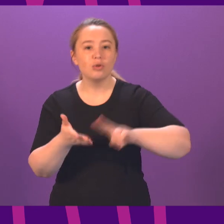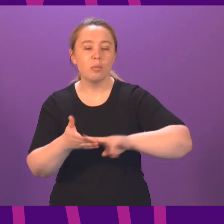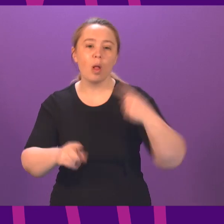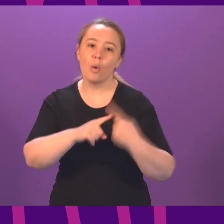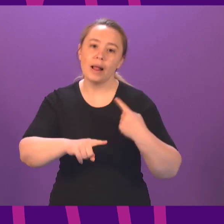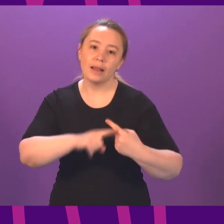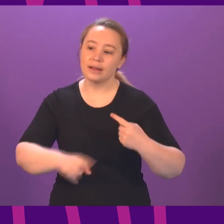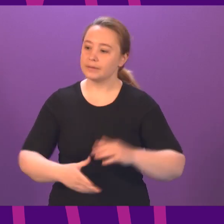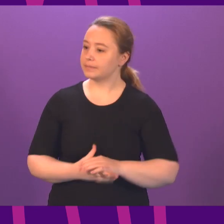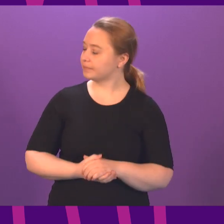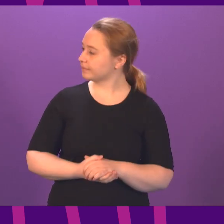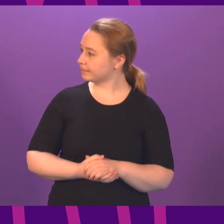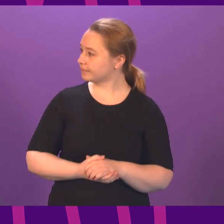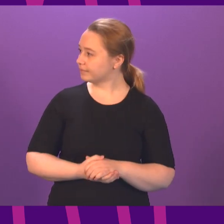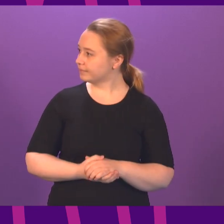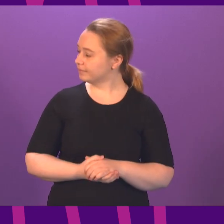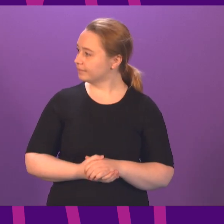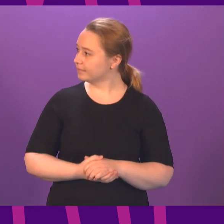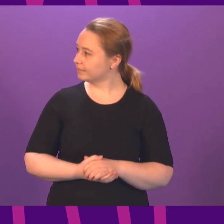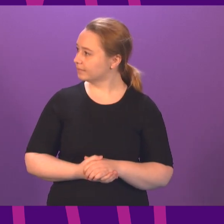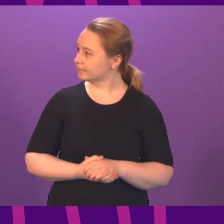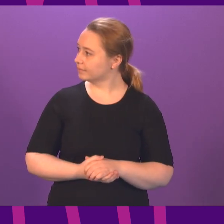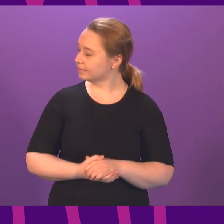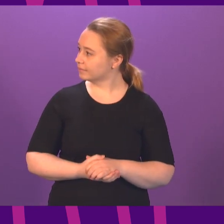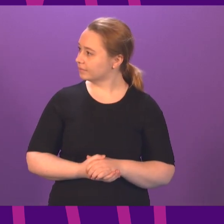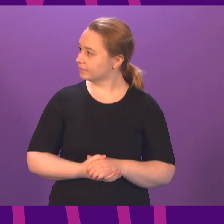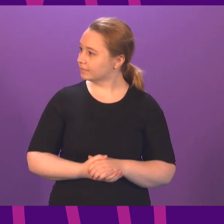Jackie Baillie: I make no criticism of the staff, who I think